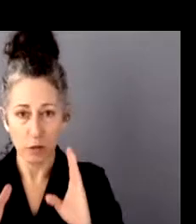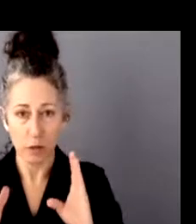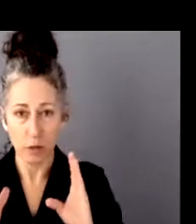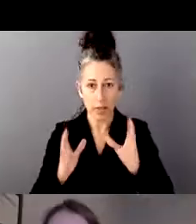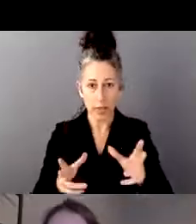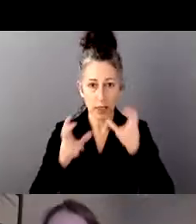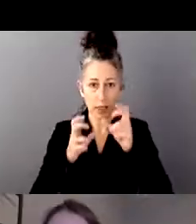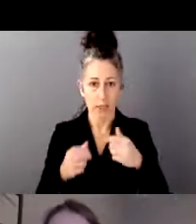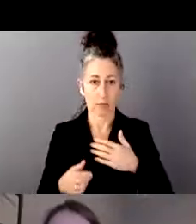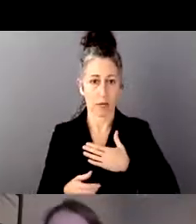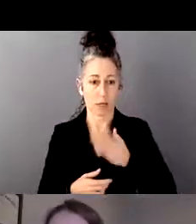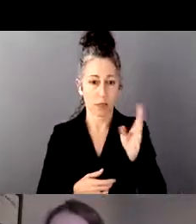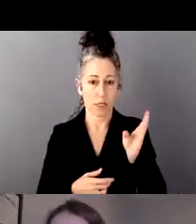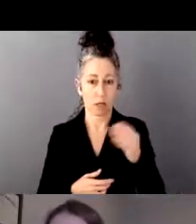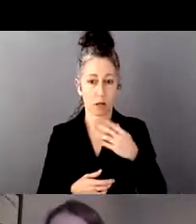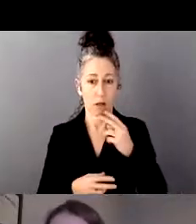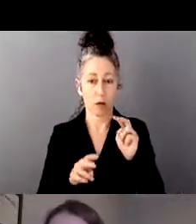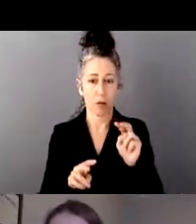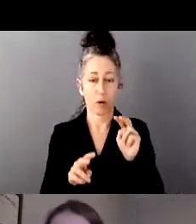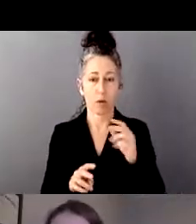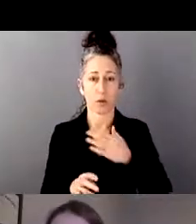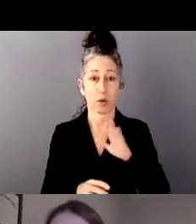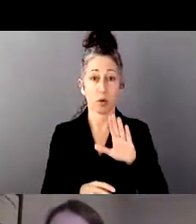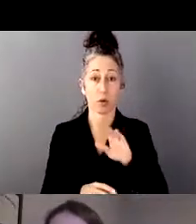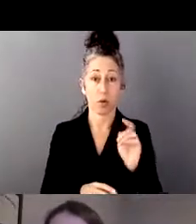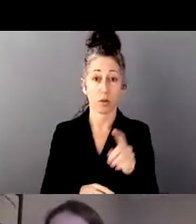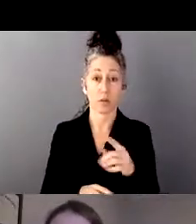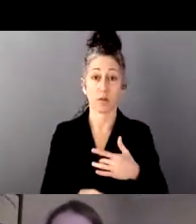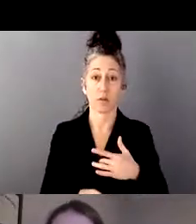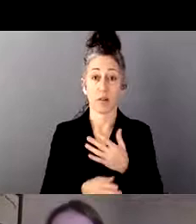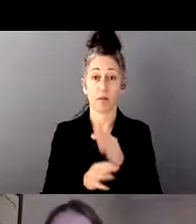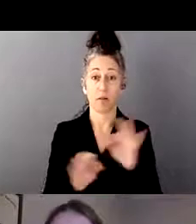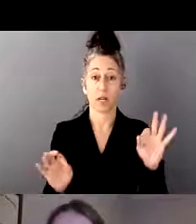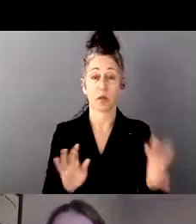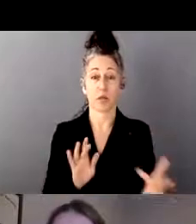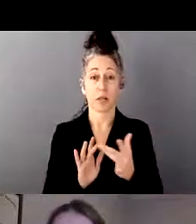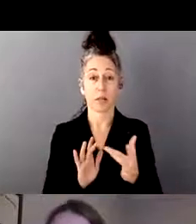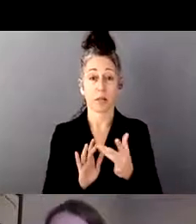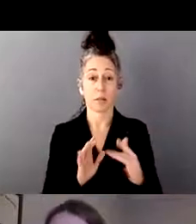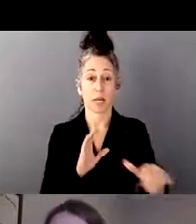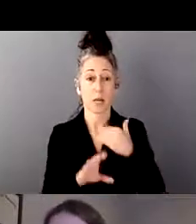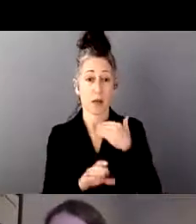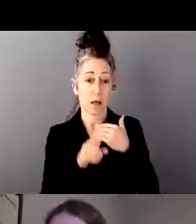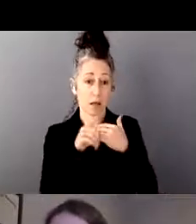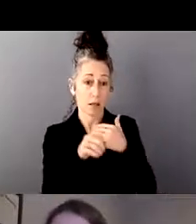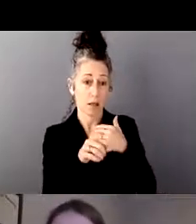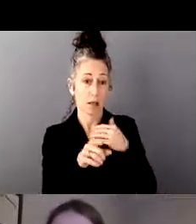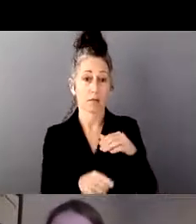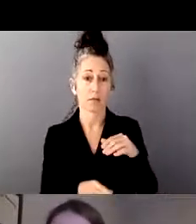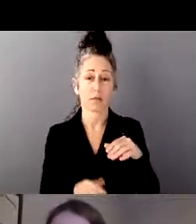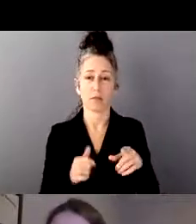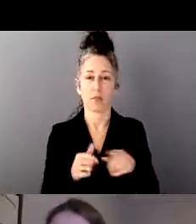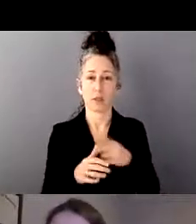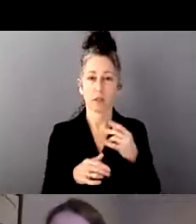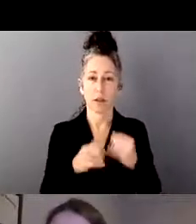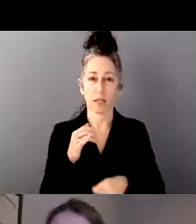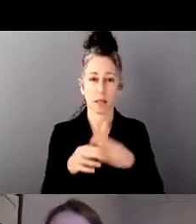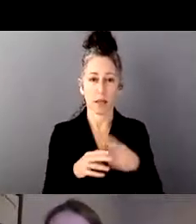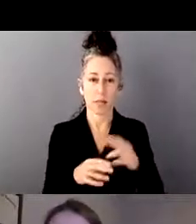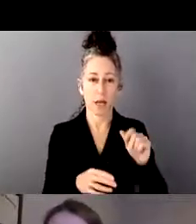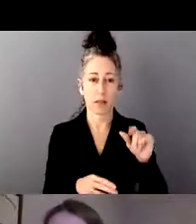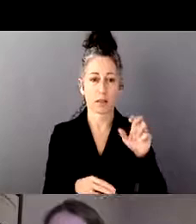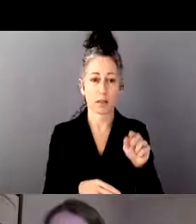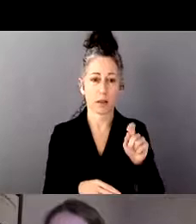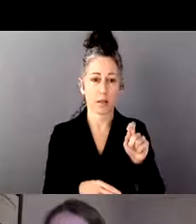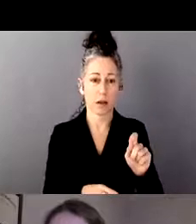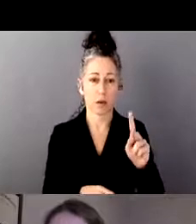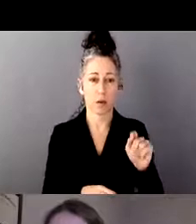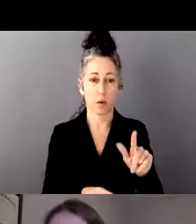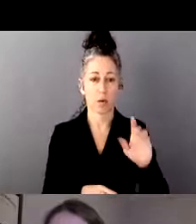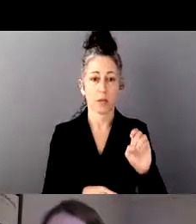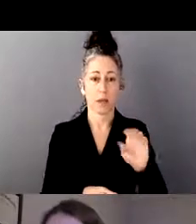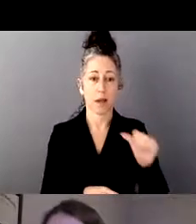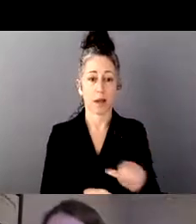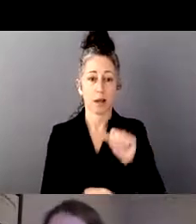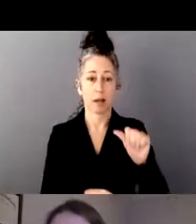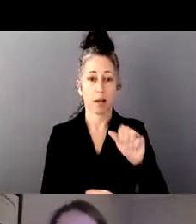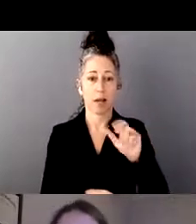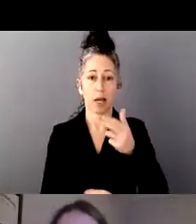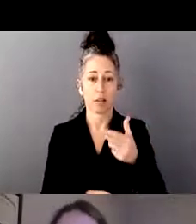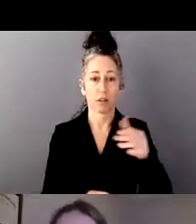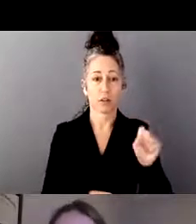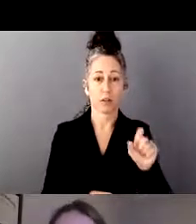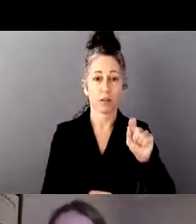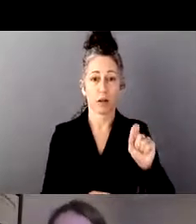feel free to reach out to me via e-mail. My e-mail is on the screen here. It's just my first and last name. Allison.kolbe@hhs.gov. I look forward to hearing from you. And with that, I will pass it to Kim Phillips.